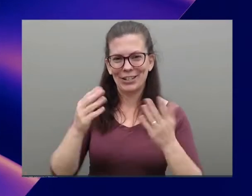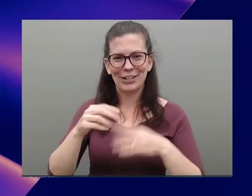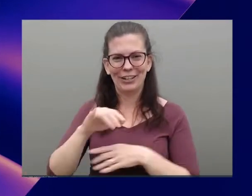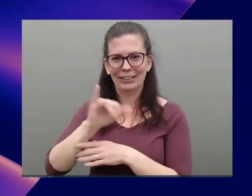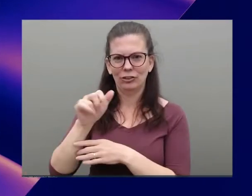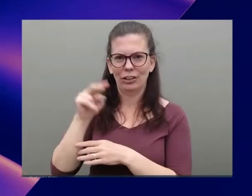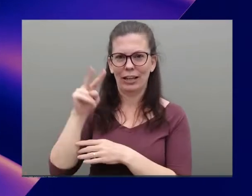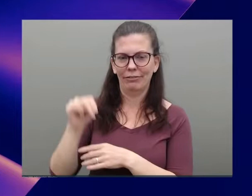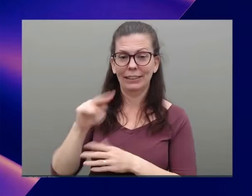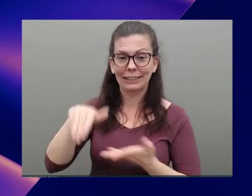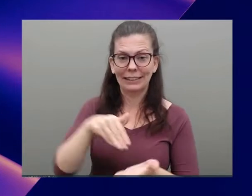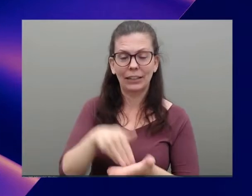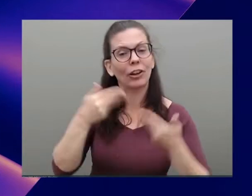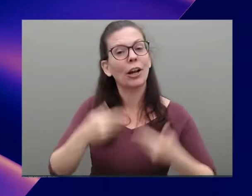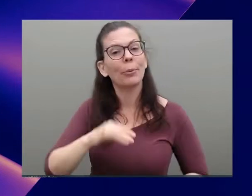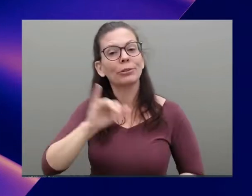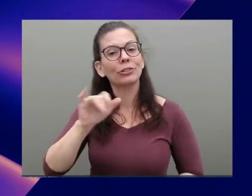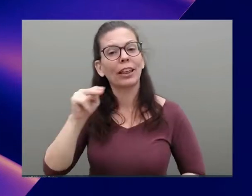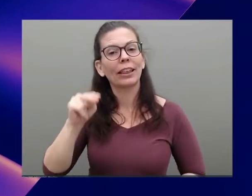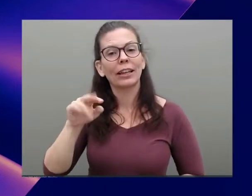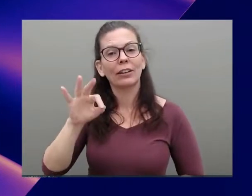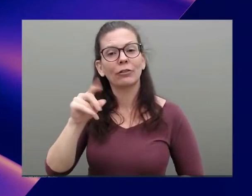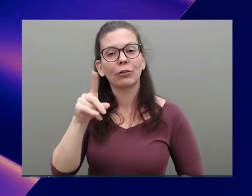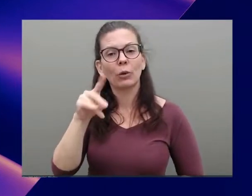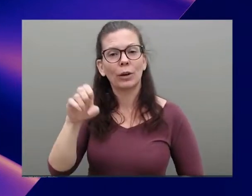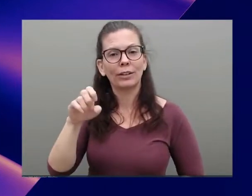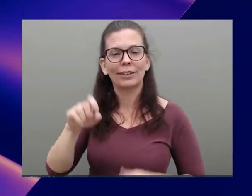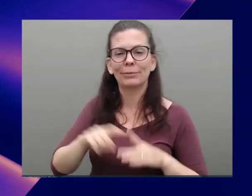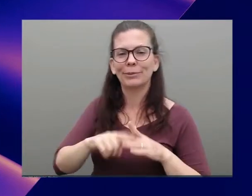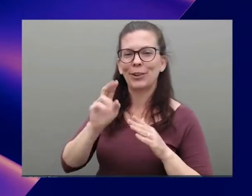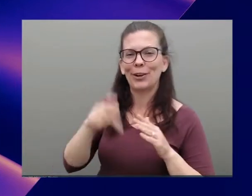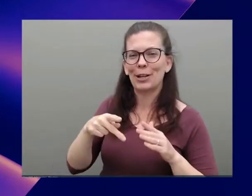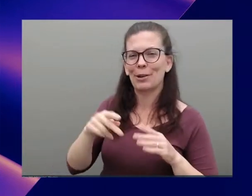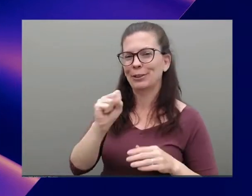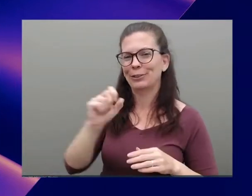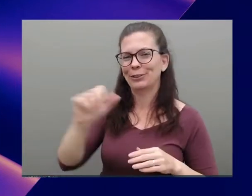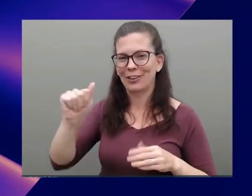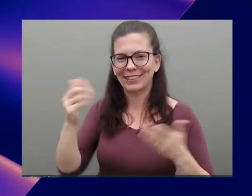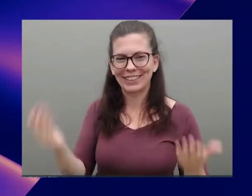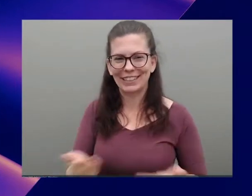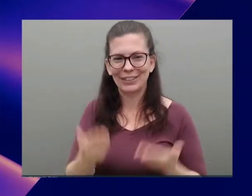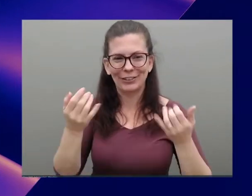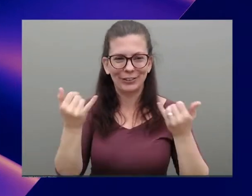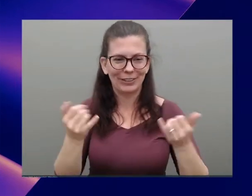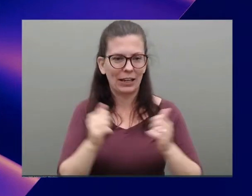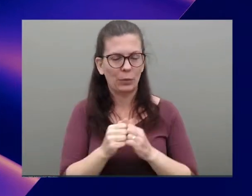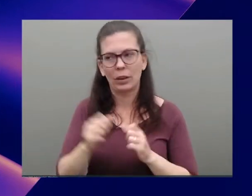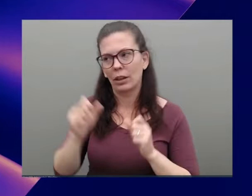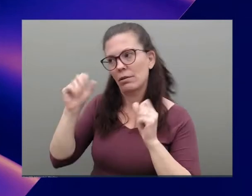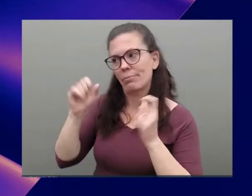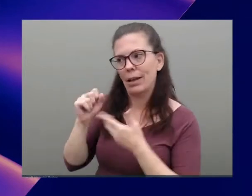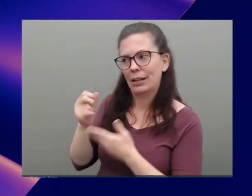My name is Jillian Forde. I'm a Startup Solutions Architect. I'm here today with a amazing host. I love the title.